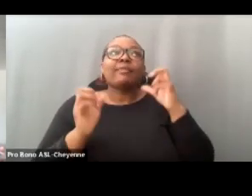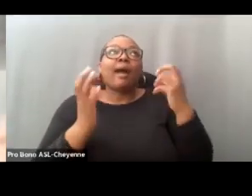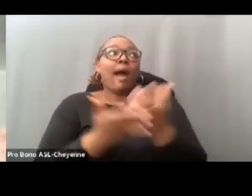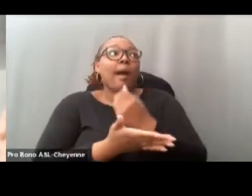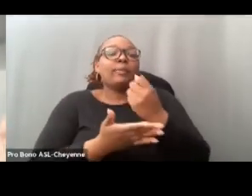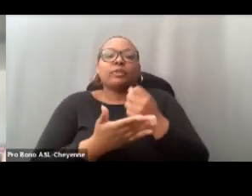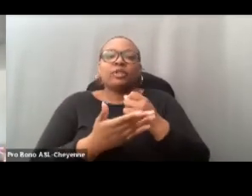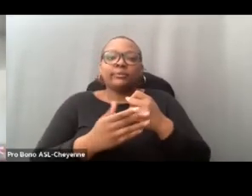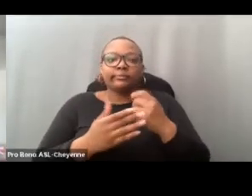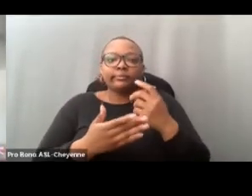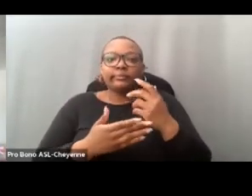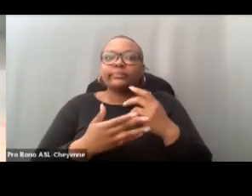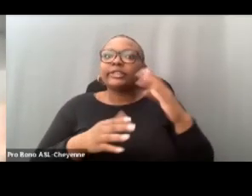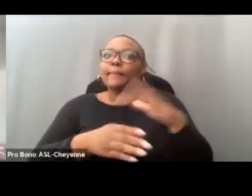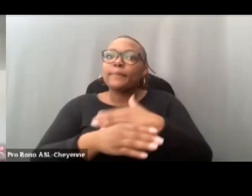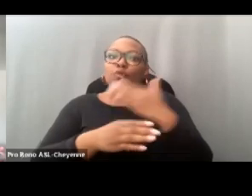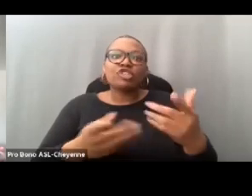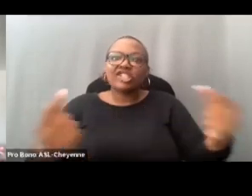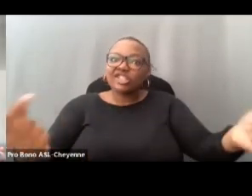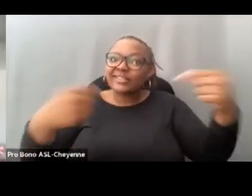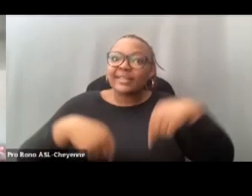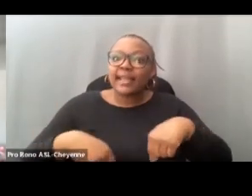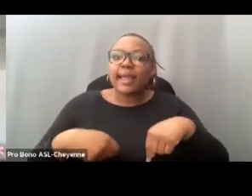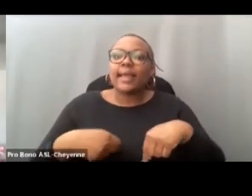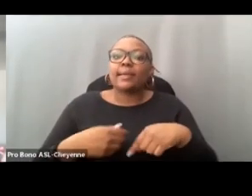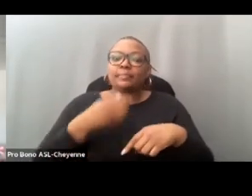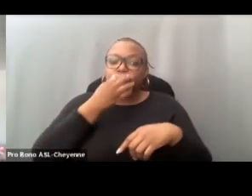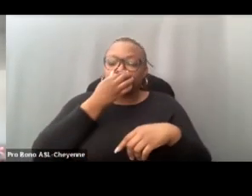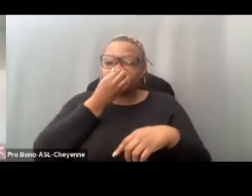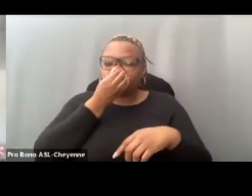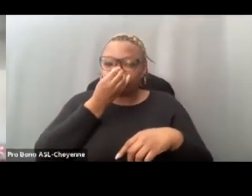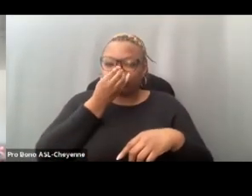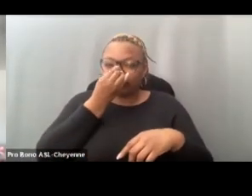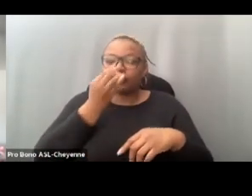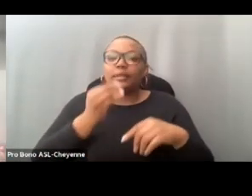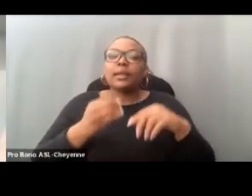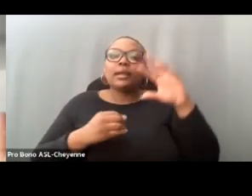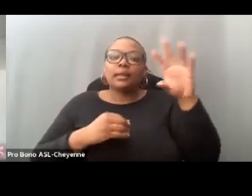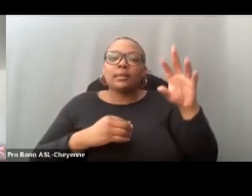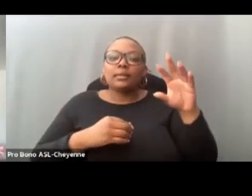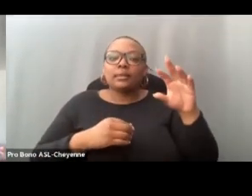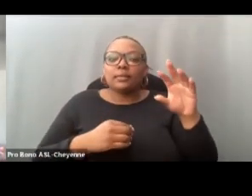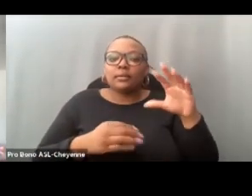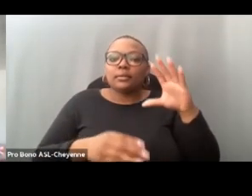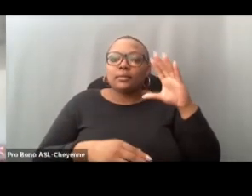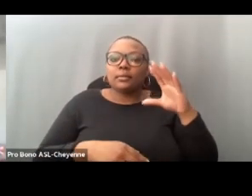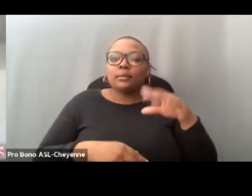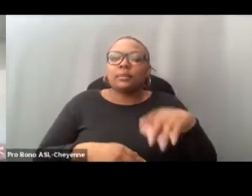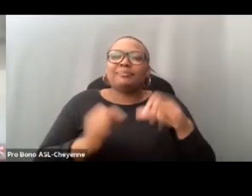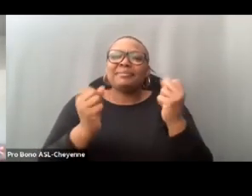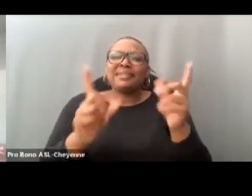some of the great musicians we had Vieux Farka Toure, the son of Ali Farka Toure, Fatoumata Diawara,